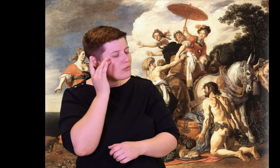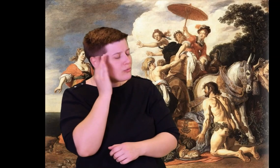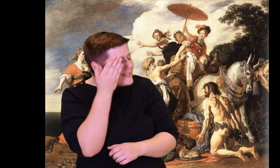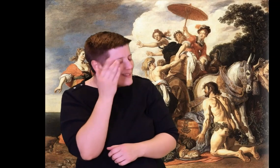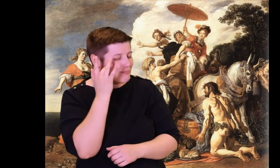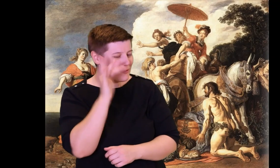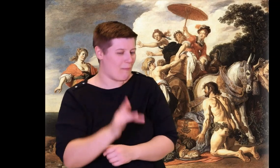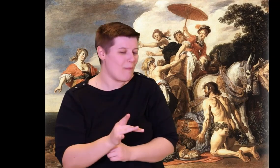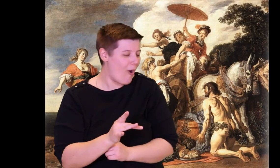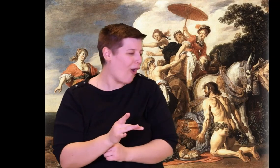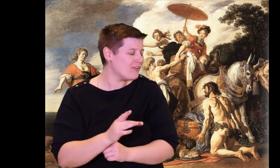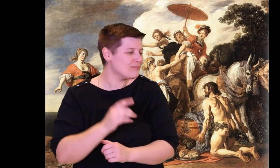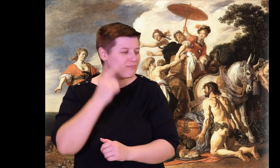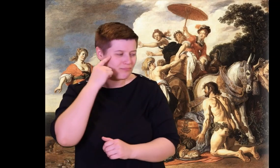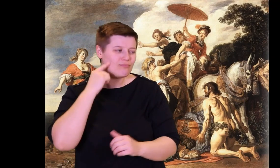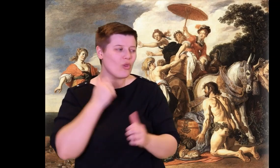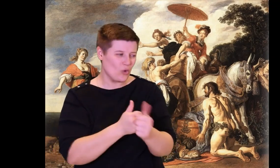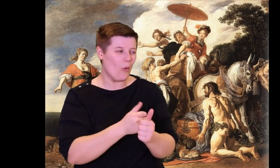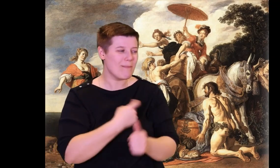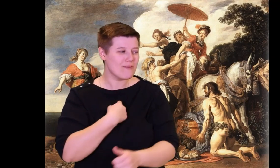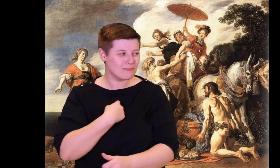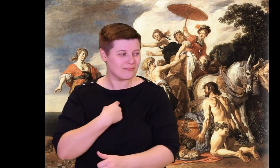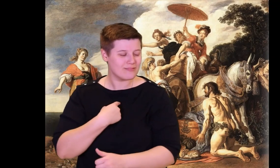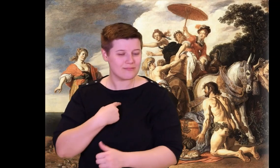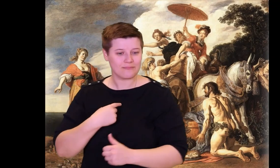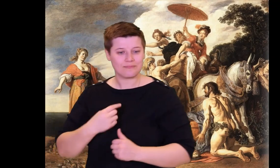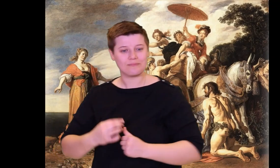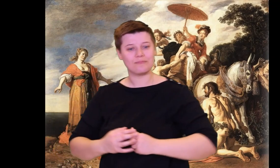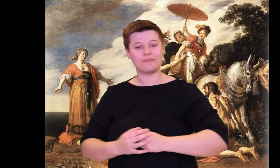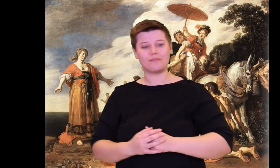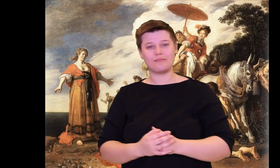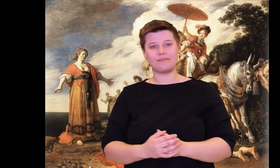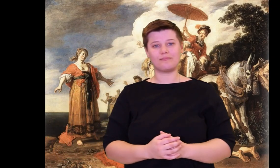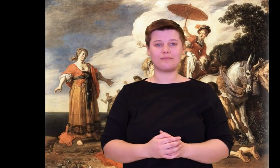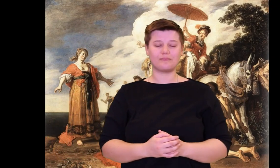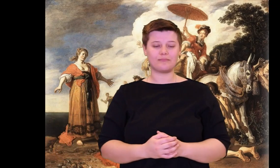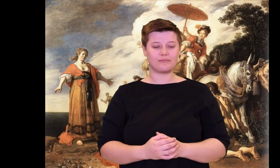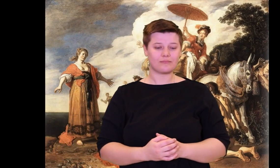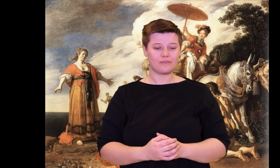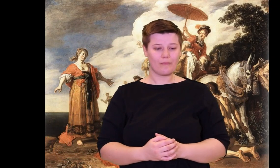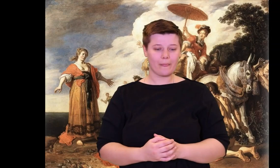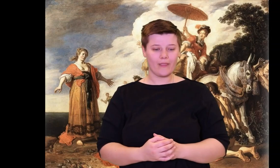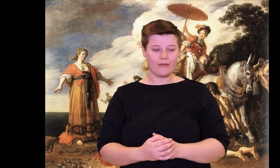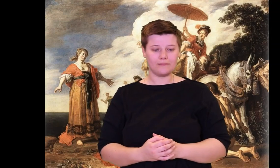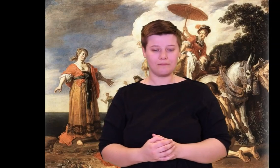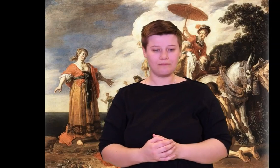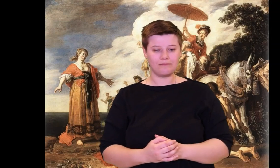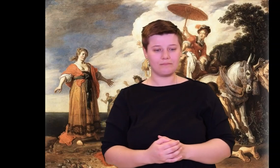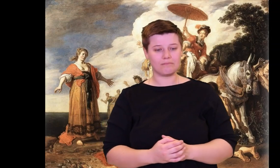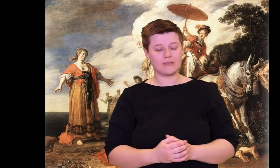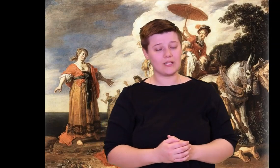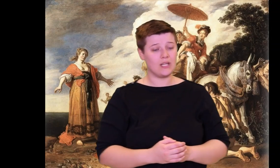Folding the clothes, she packed them in the wagon, and yoked the mules, and then she climbed inside.